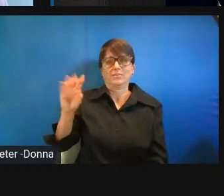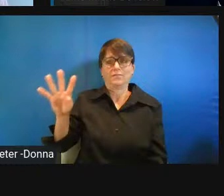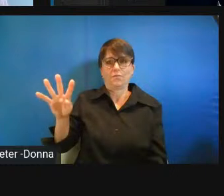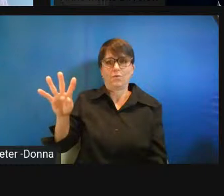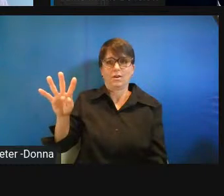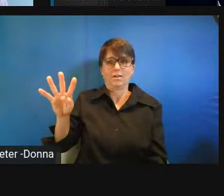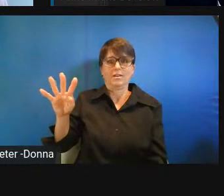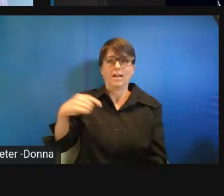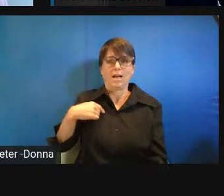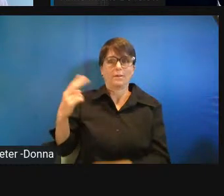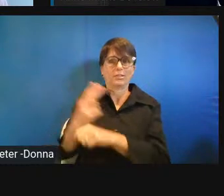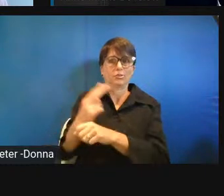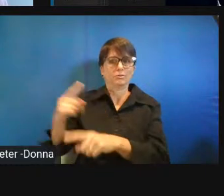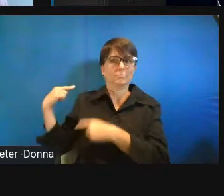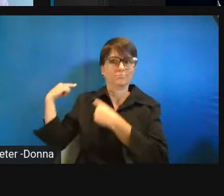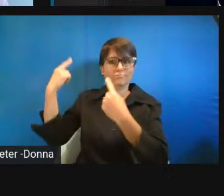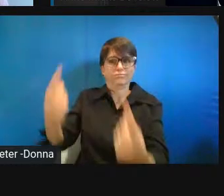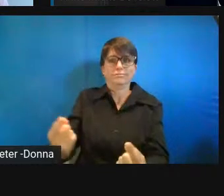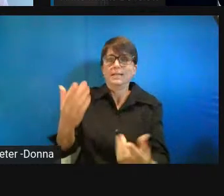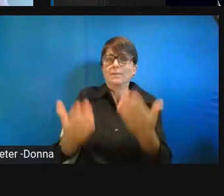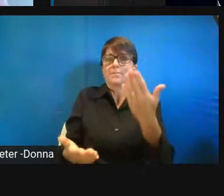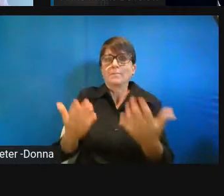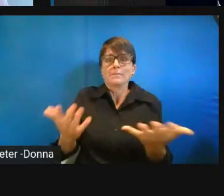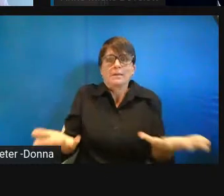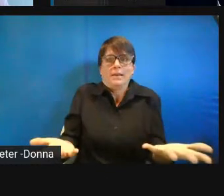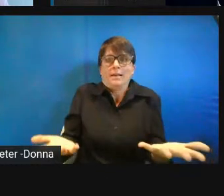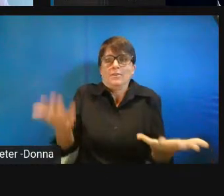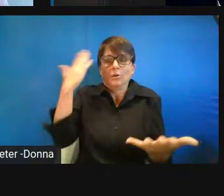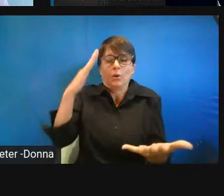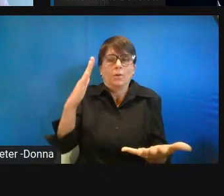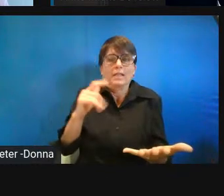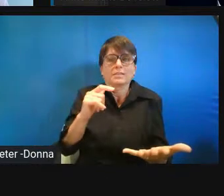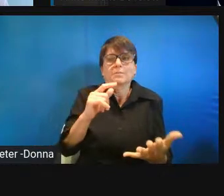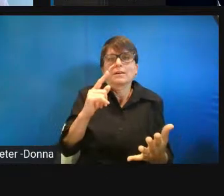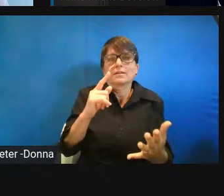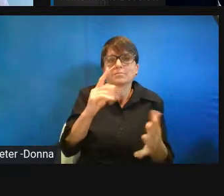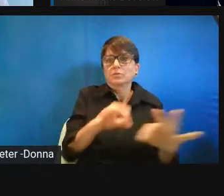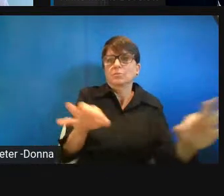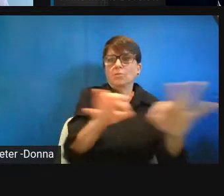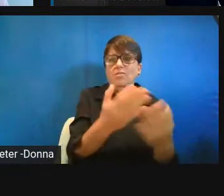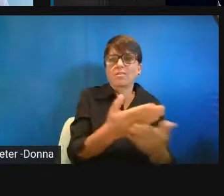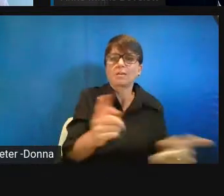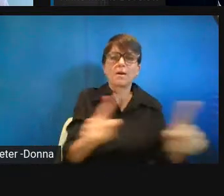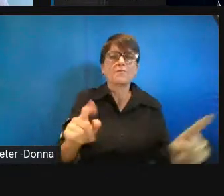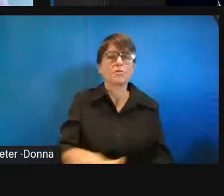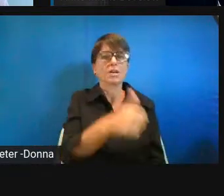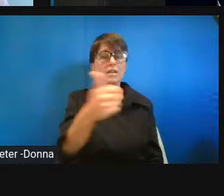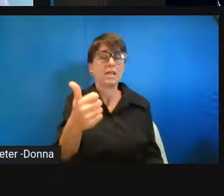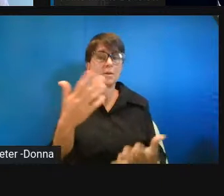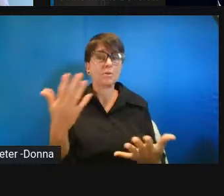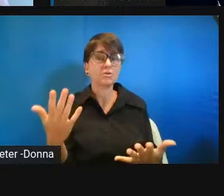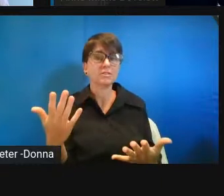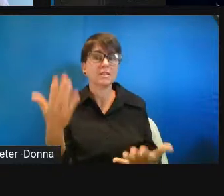those things are not the first priority to someone who is brand-new. I do not know how a person who just started here